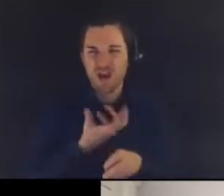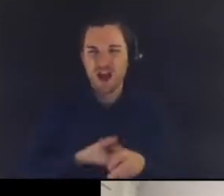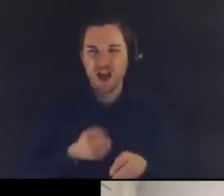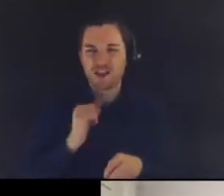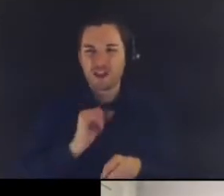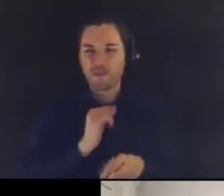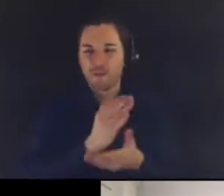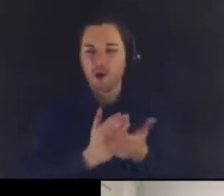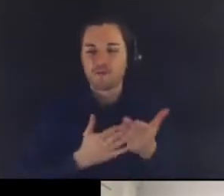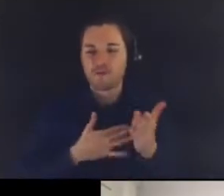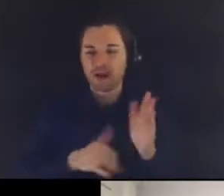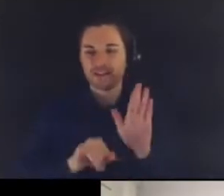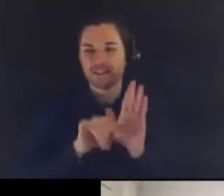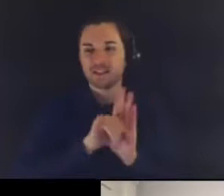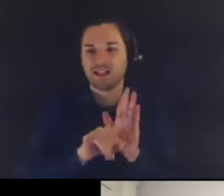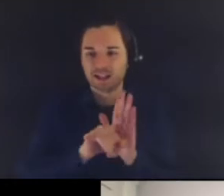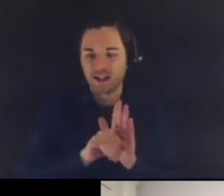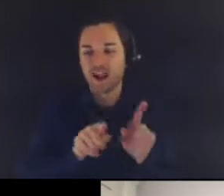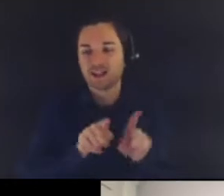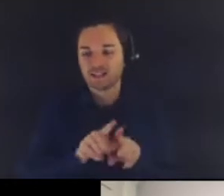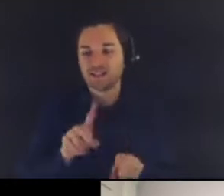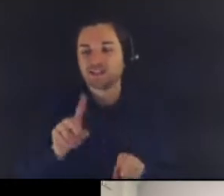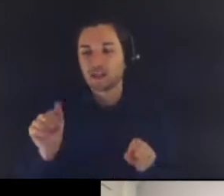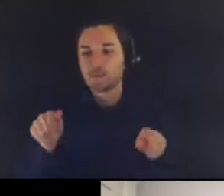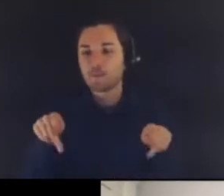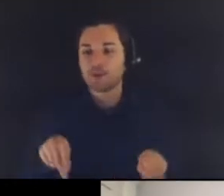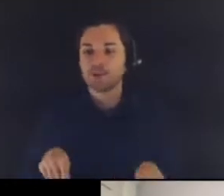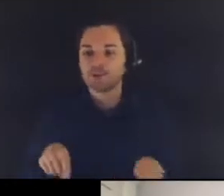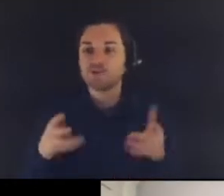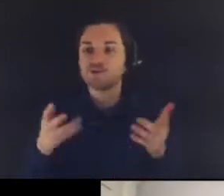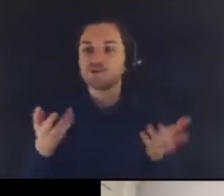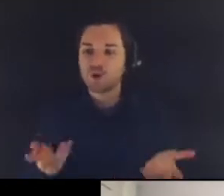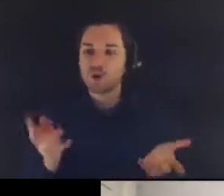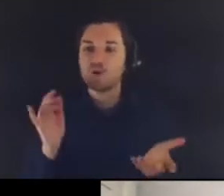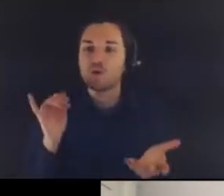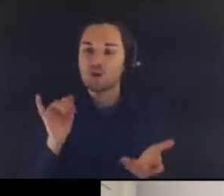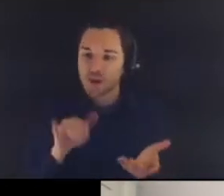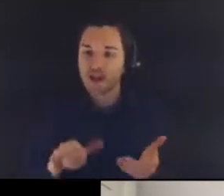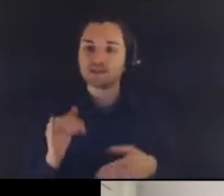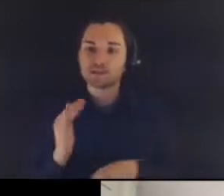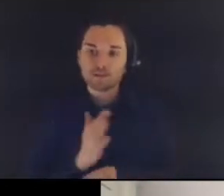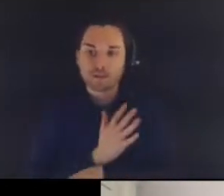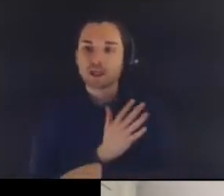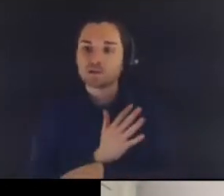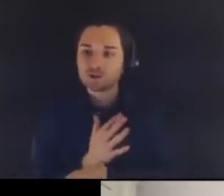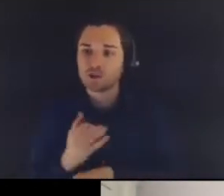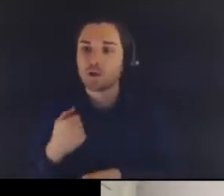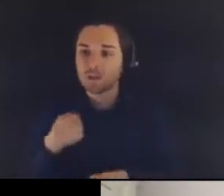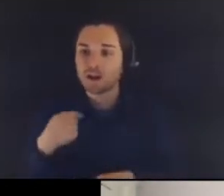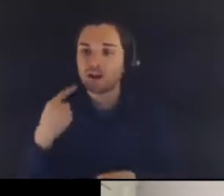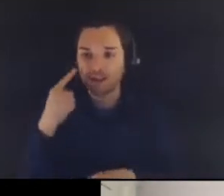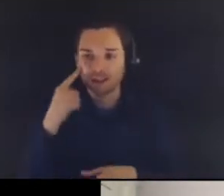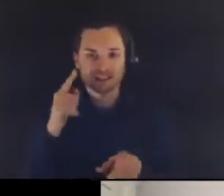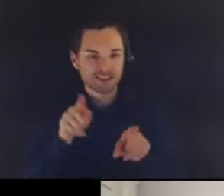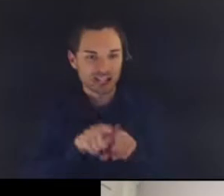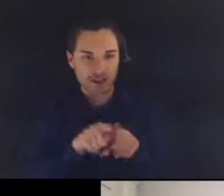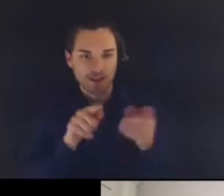of the things that Alexis and Gabi have been saying, I think for me one of the challenges